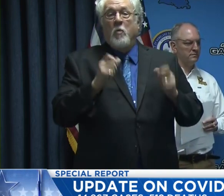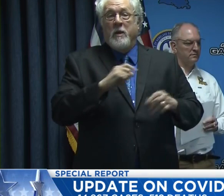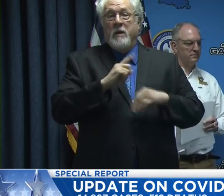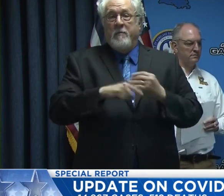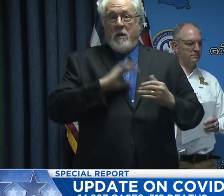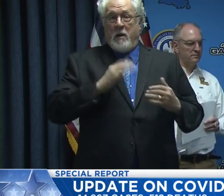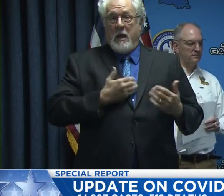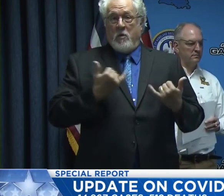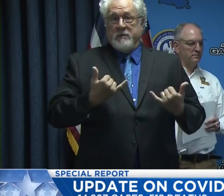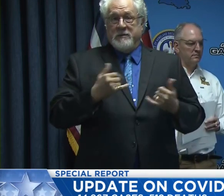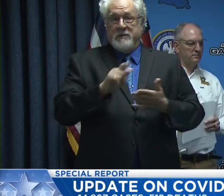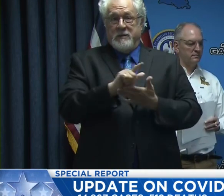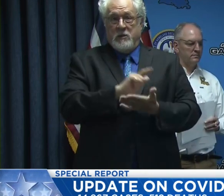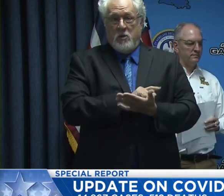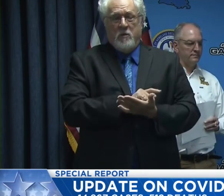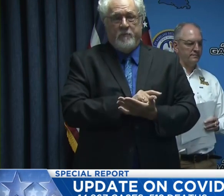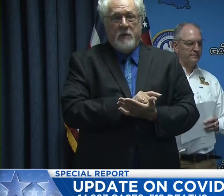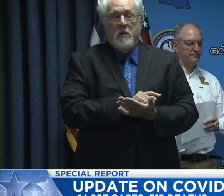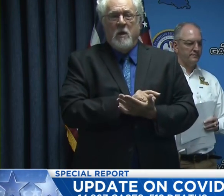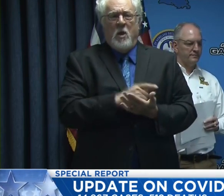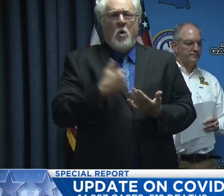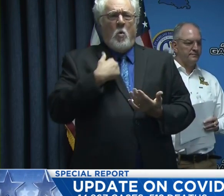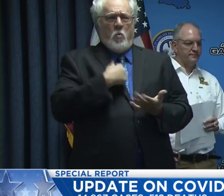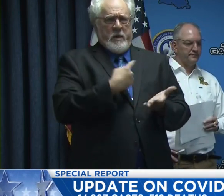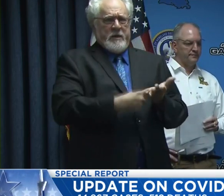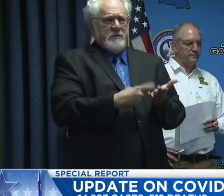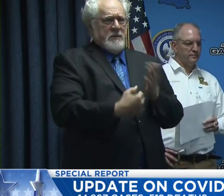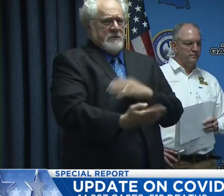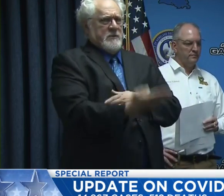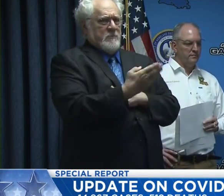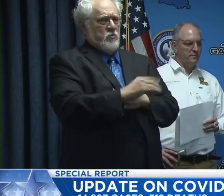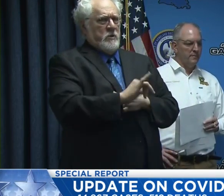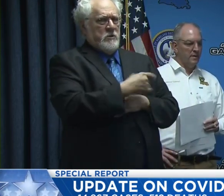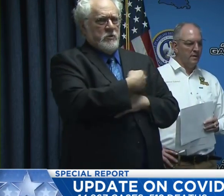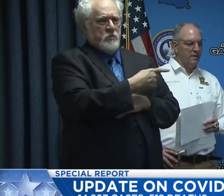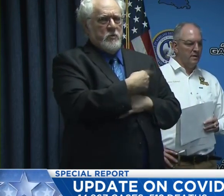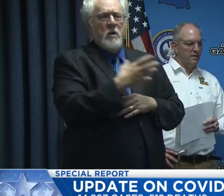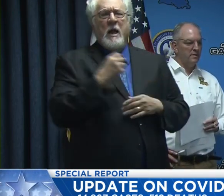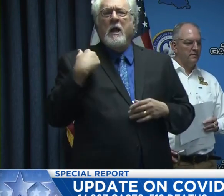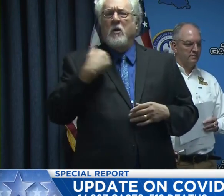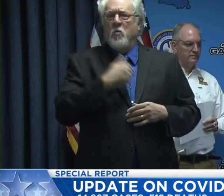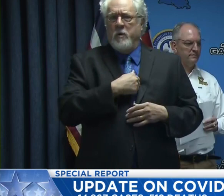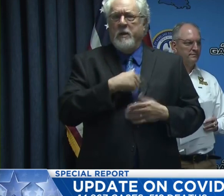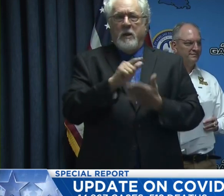IMMUNITY TO DOCTOR'S HEALTHCARE WORKERS FOR COVID-19.